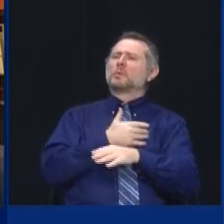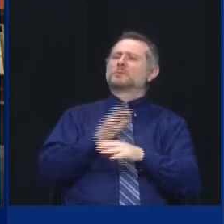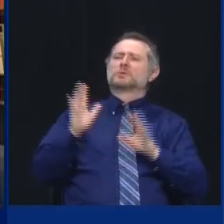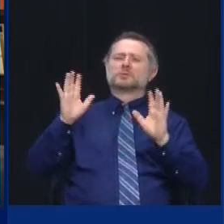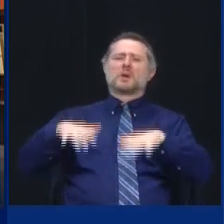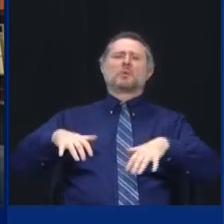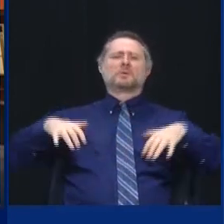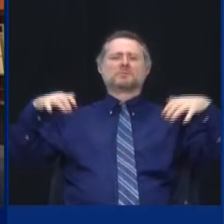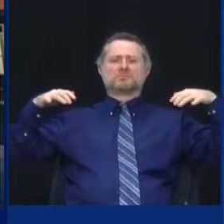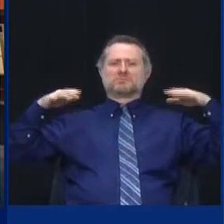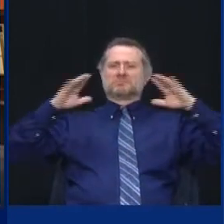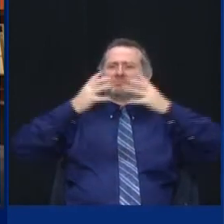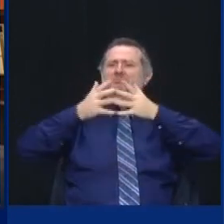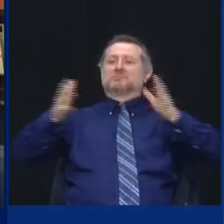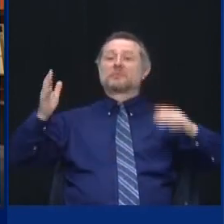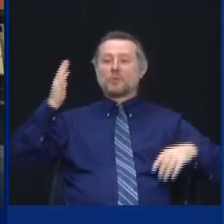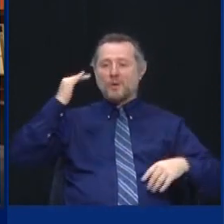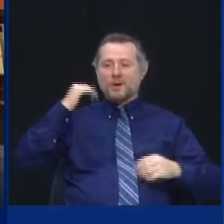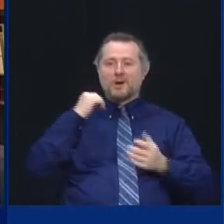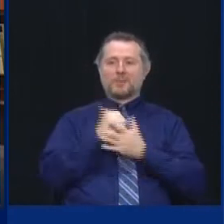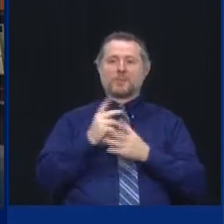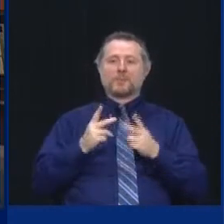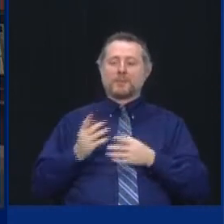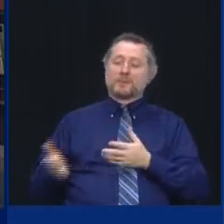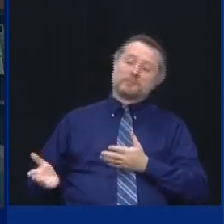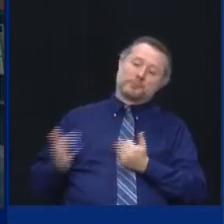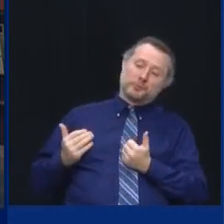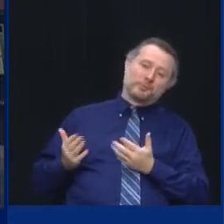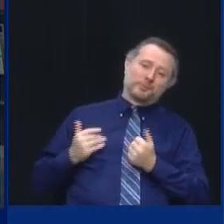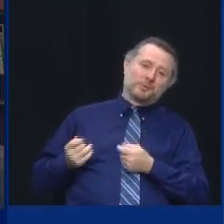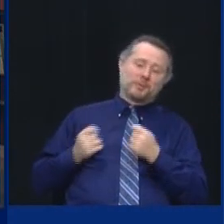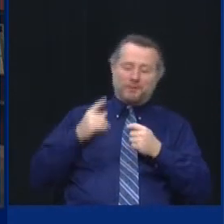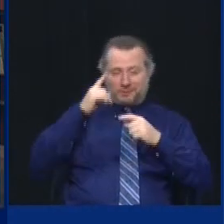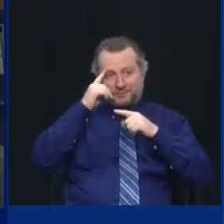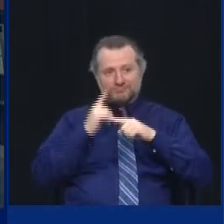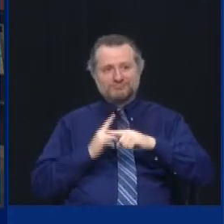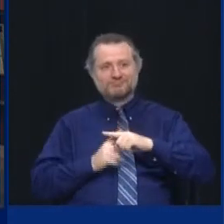YES, SAYS ROCKEFELLER.